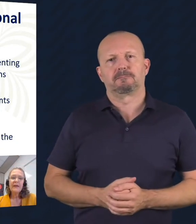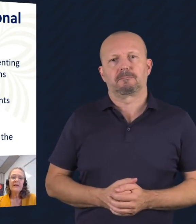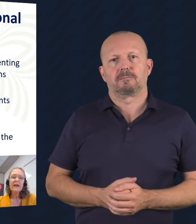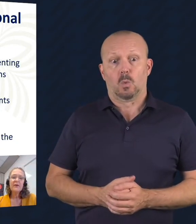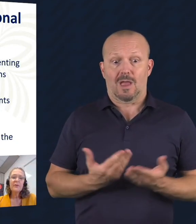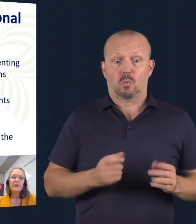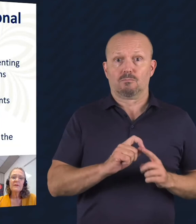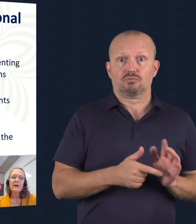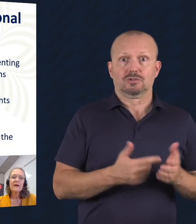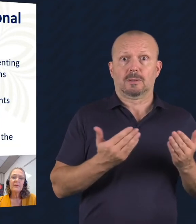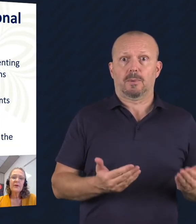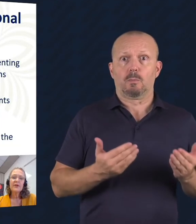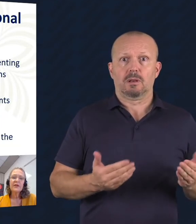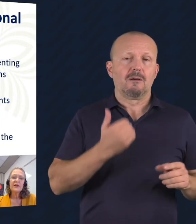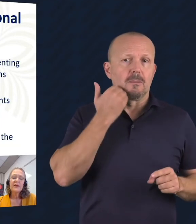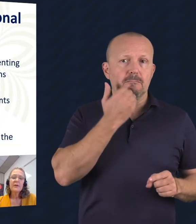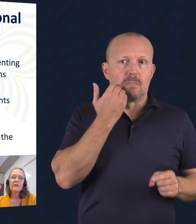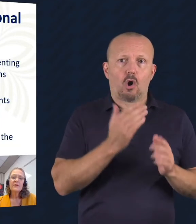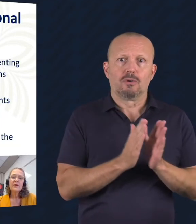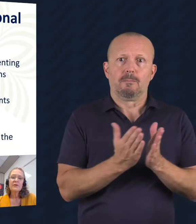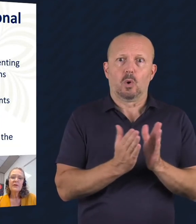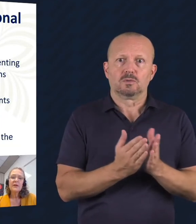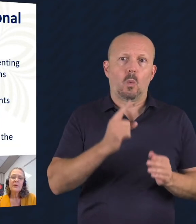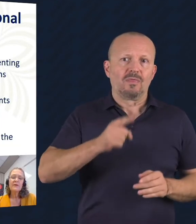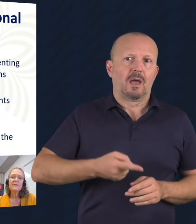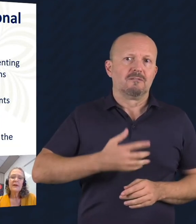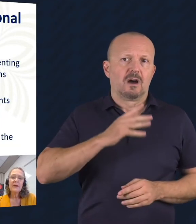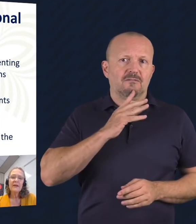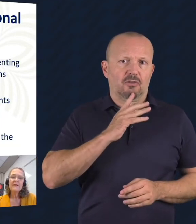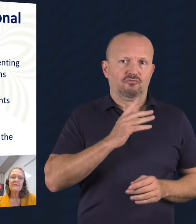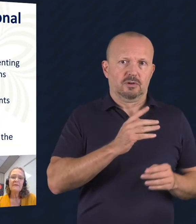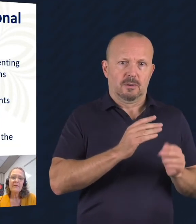Our current 'Books in Māori' project will result in approximately 1,500